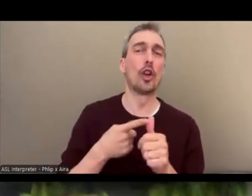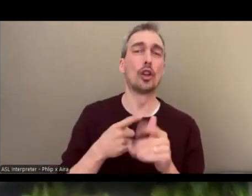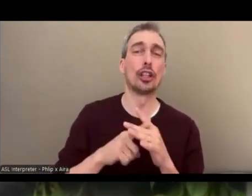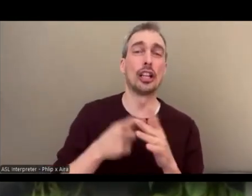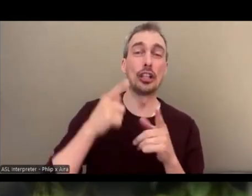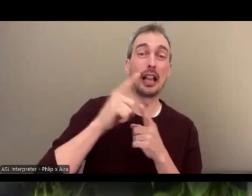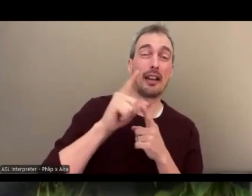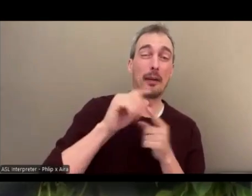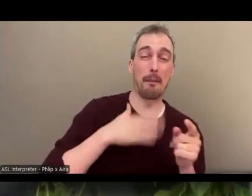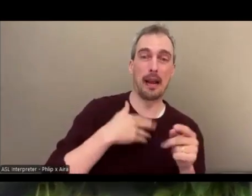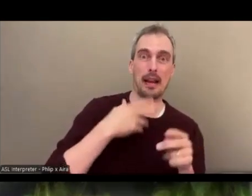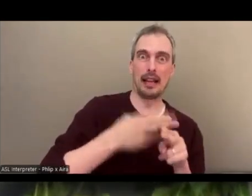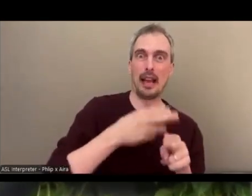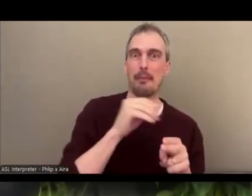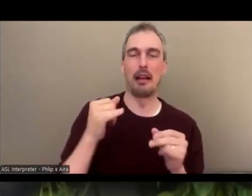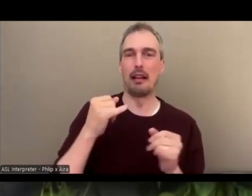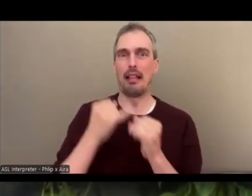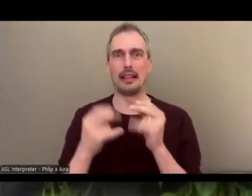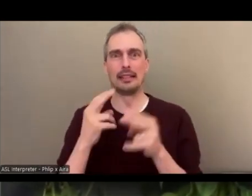Might make it make more sense. So